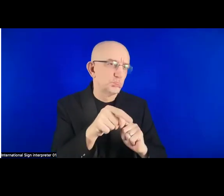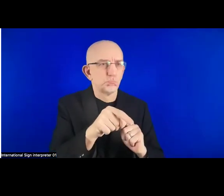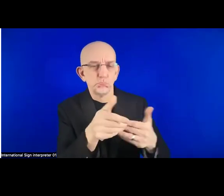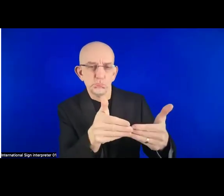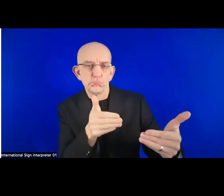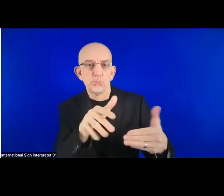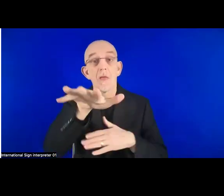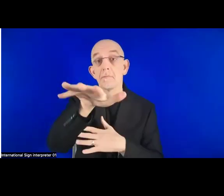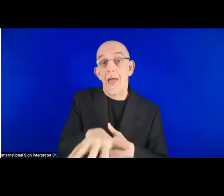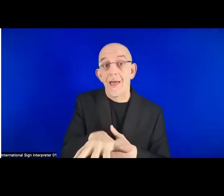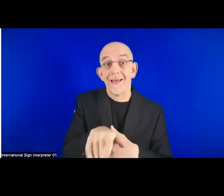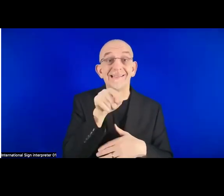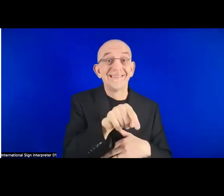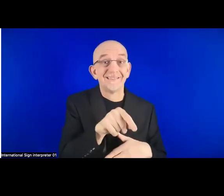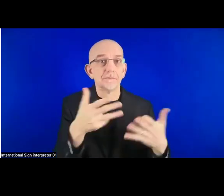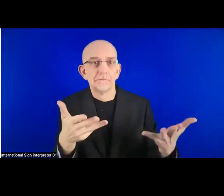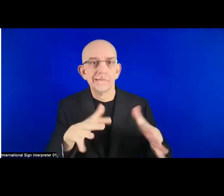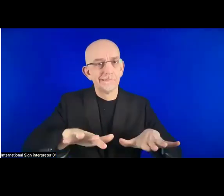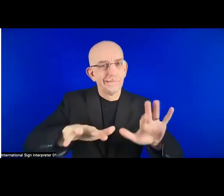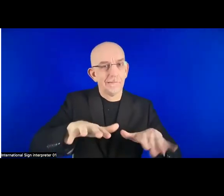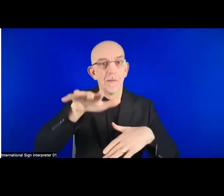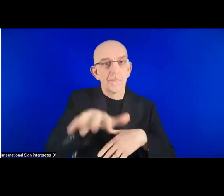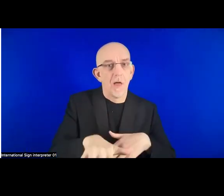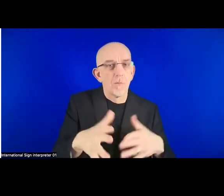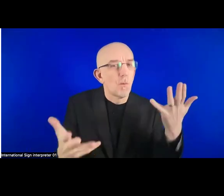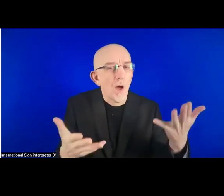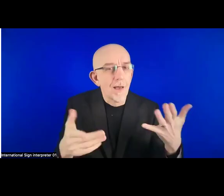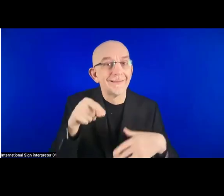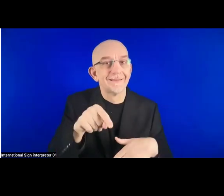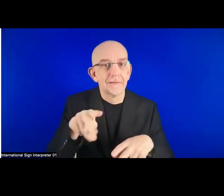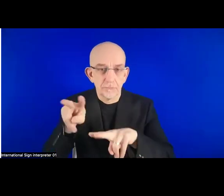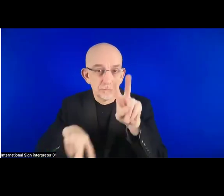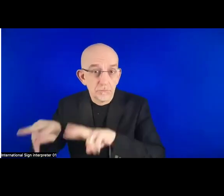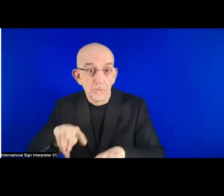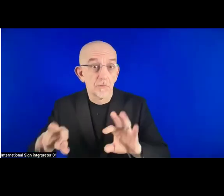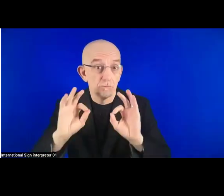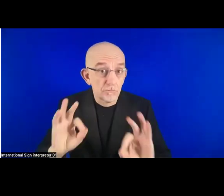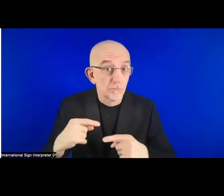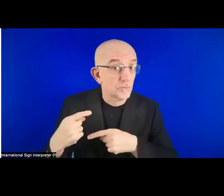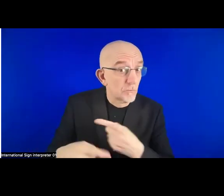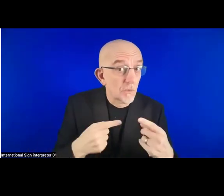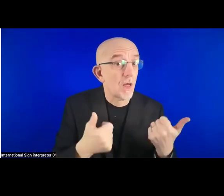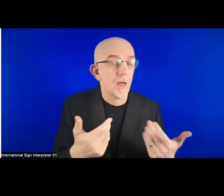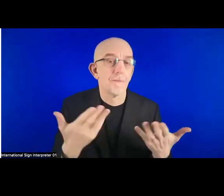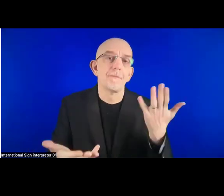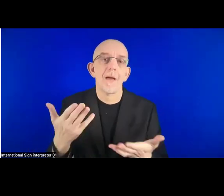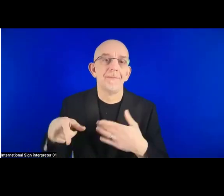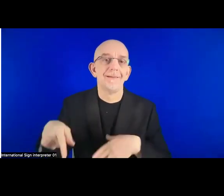anticipate. Once the short-listed applicants have been developed, then we will call